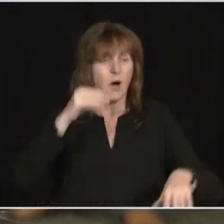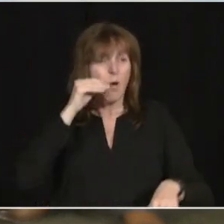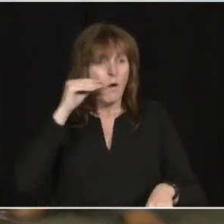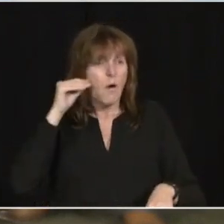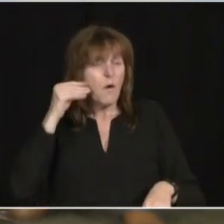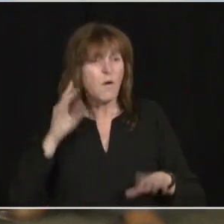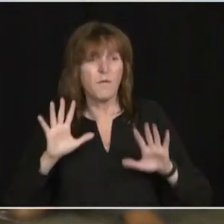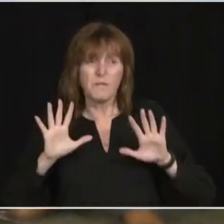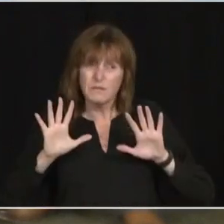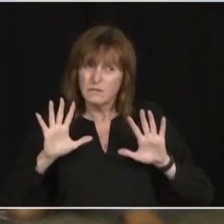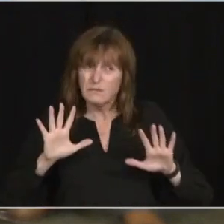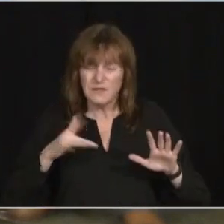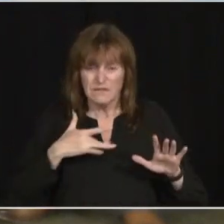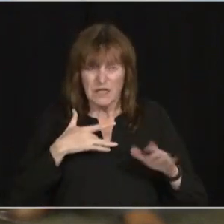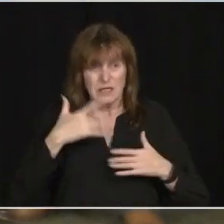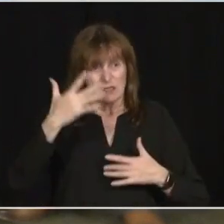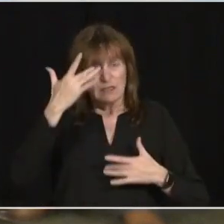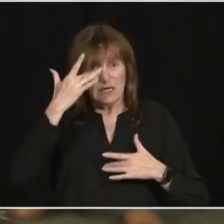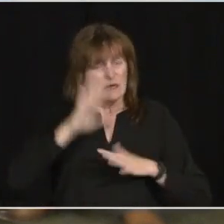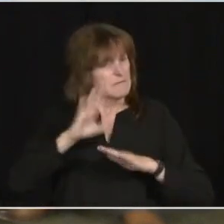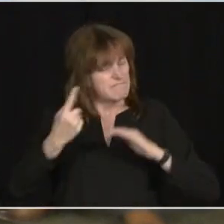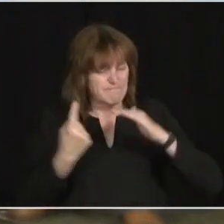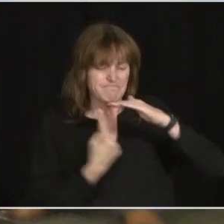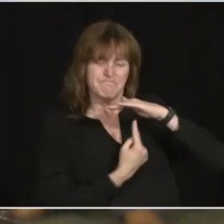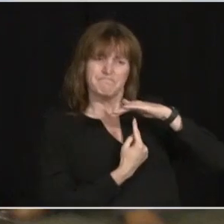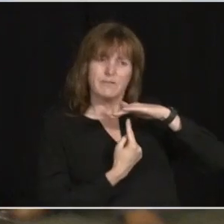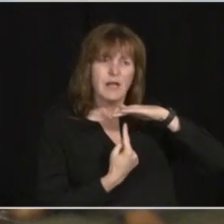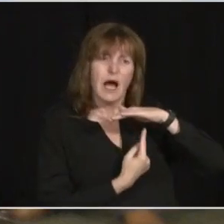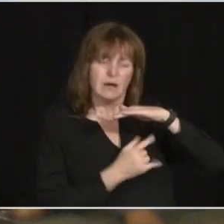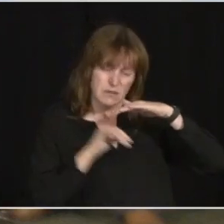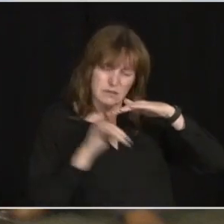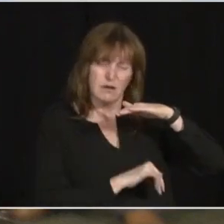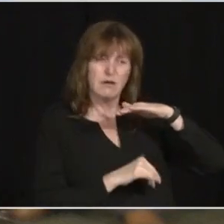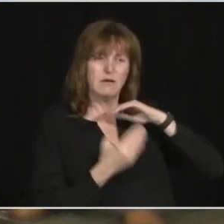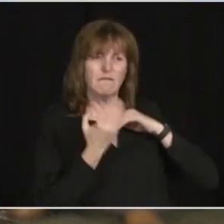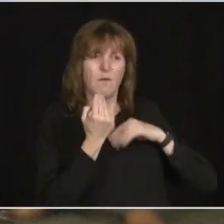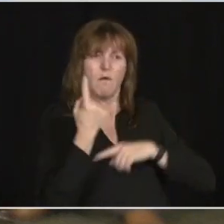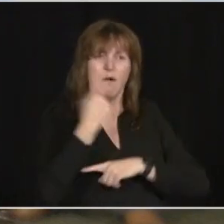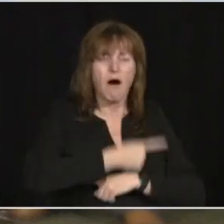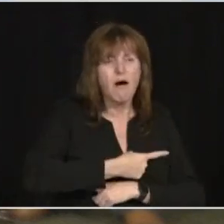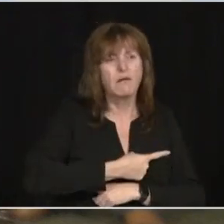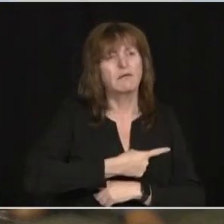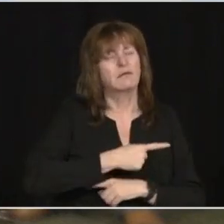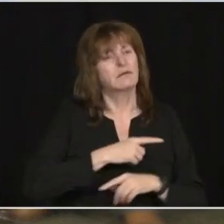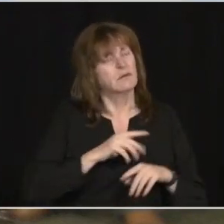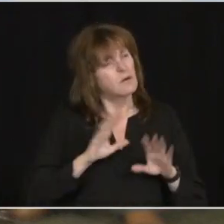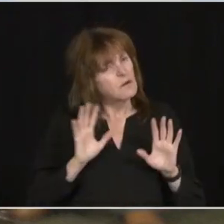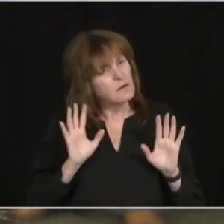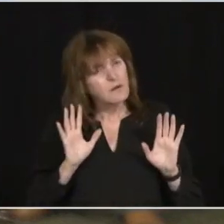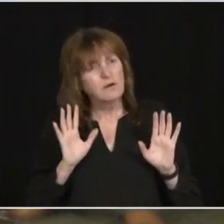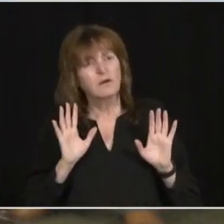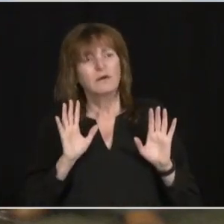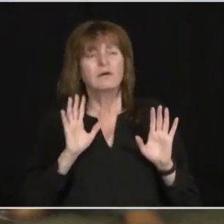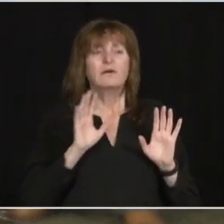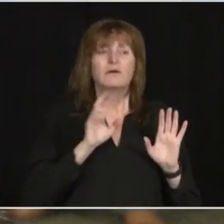required for 14 days when coming from another jurisdiction. All of that has made a difference. All